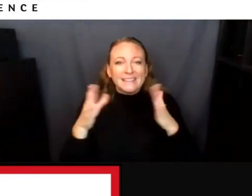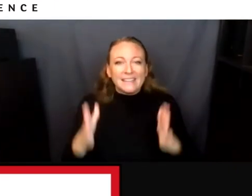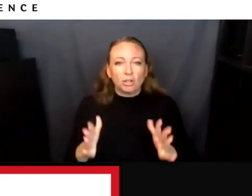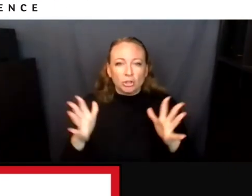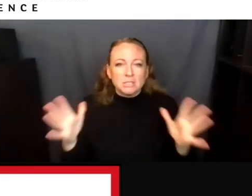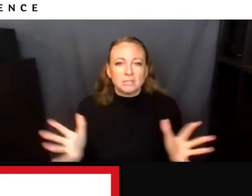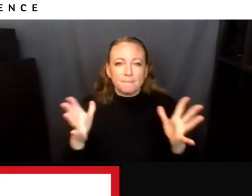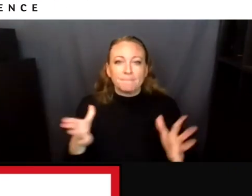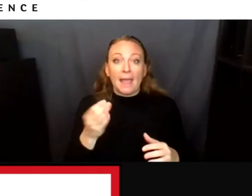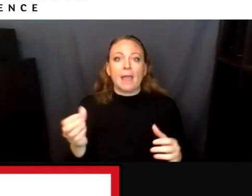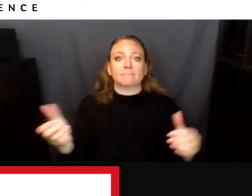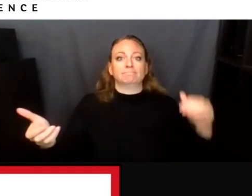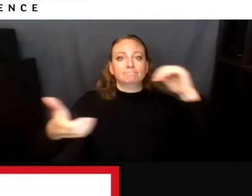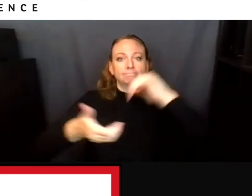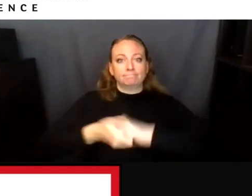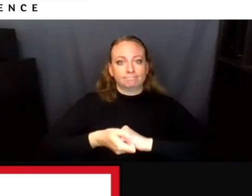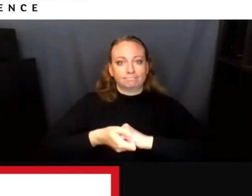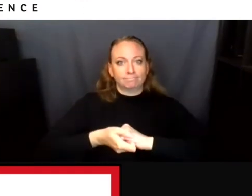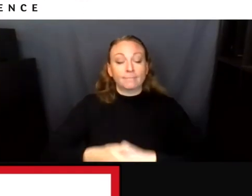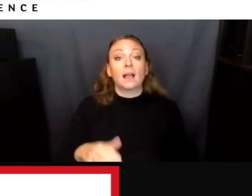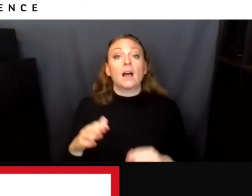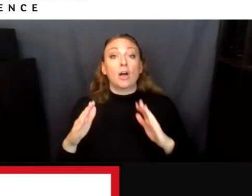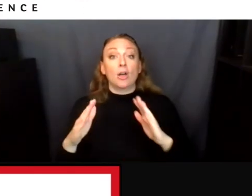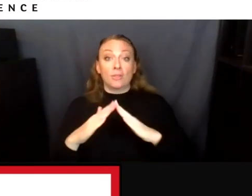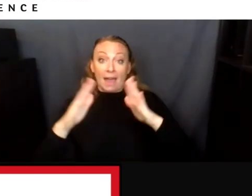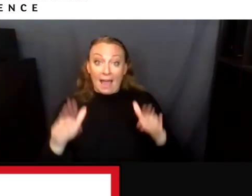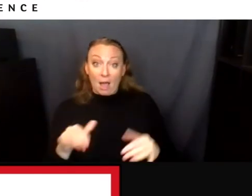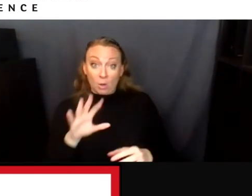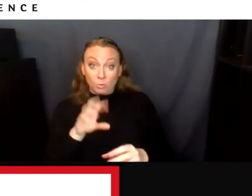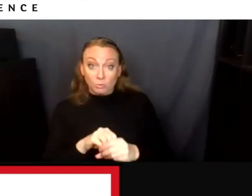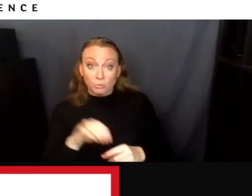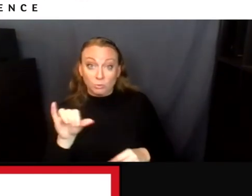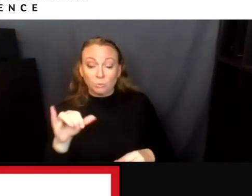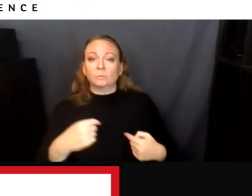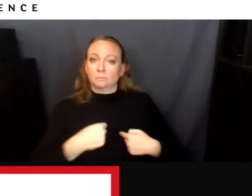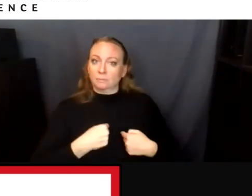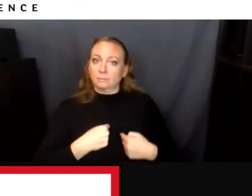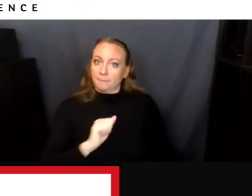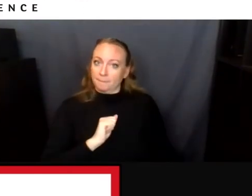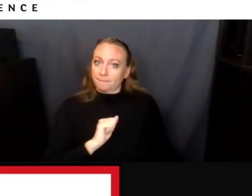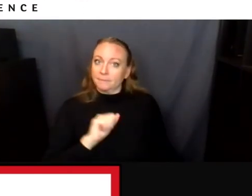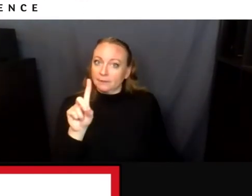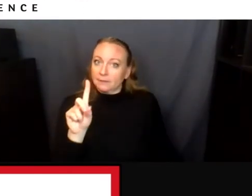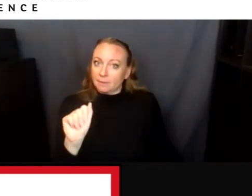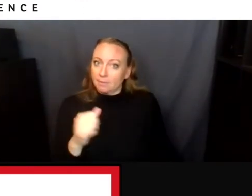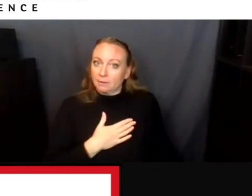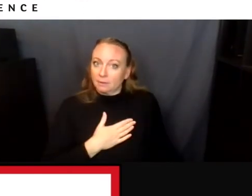On the House side, you had me that I had a disability and I was in the leadership.